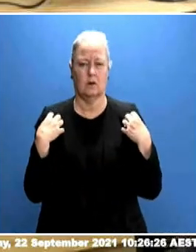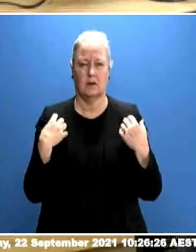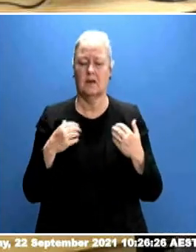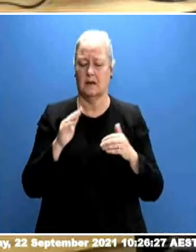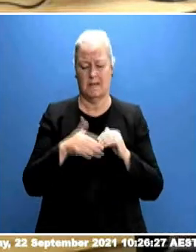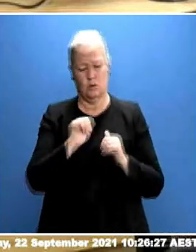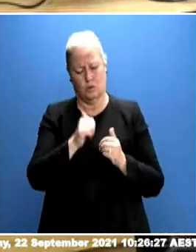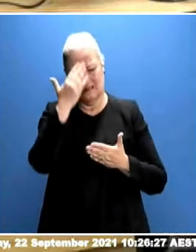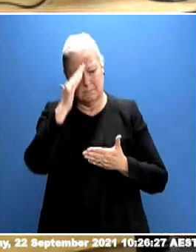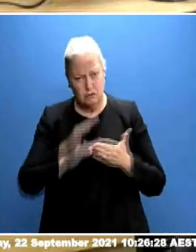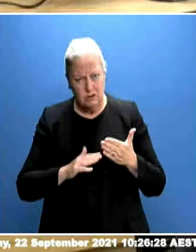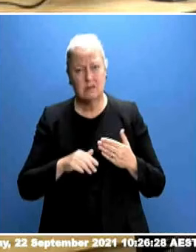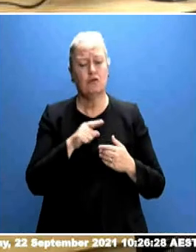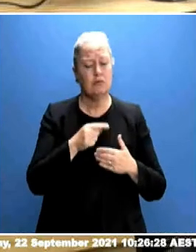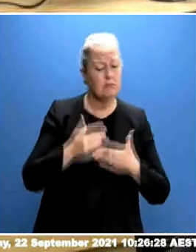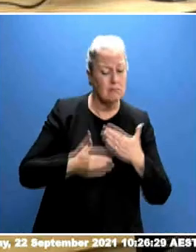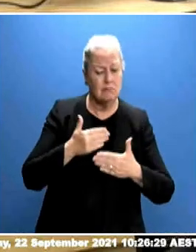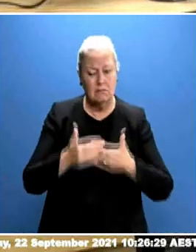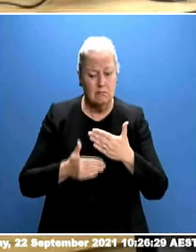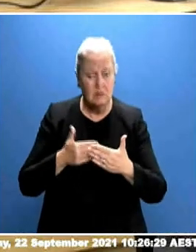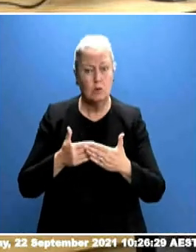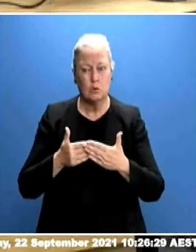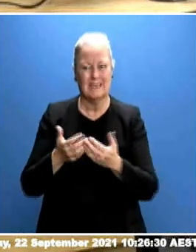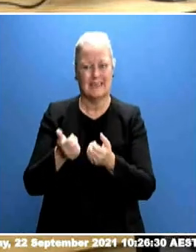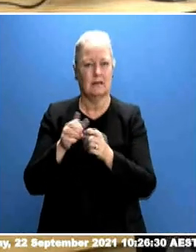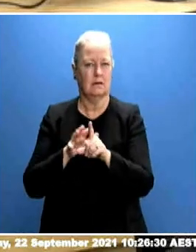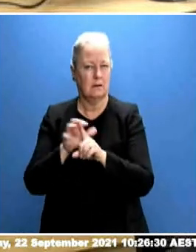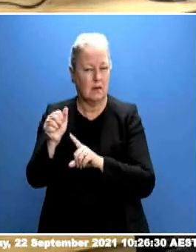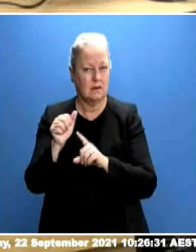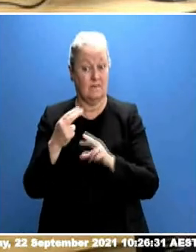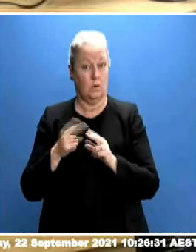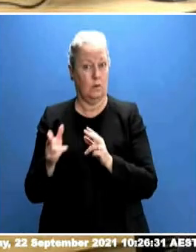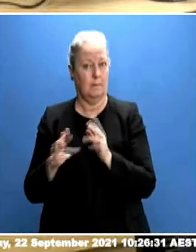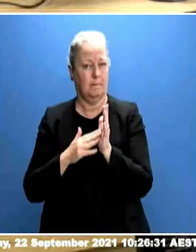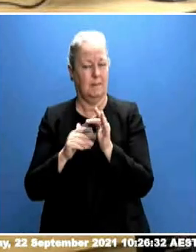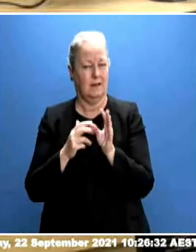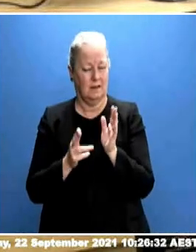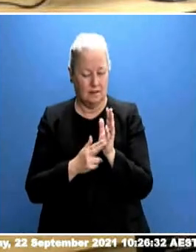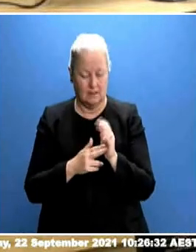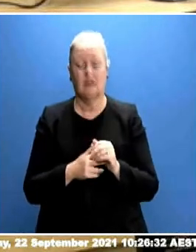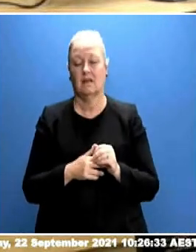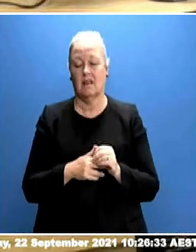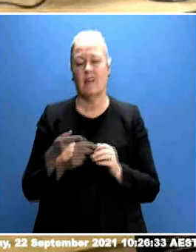and journey to getting a diagnosis for Megan? Well, we were referred to the child development team